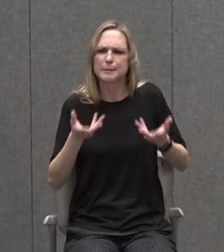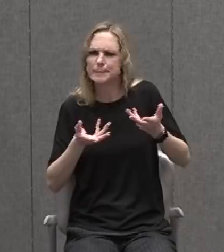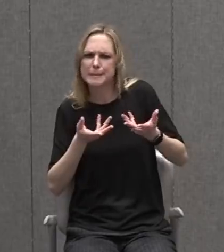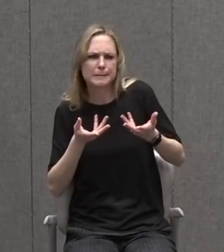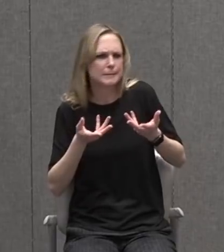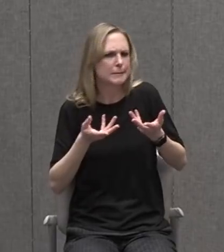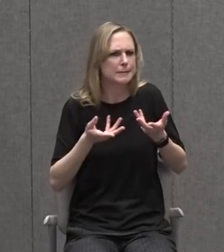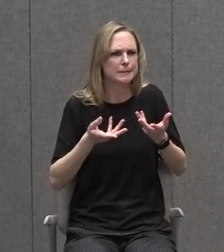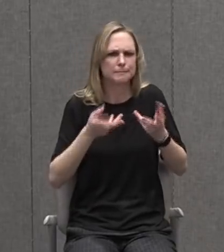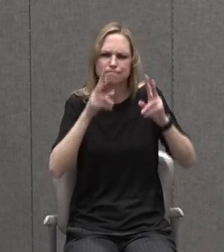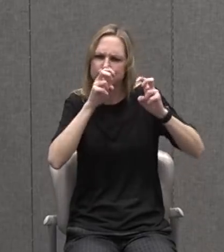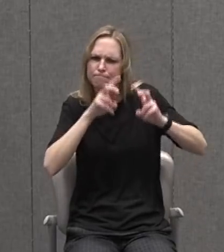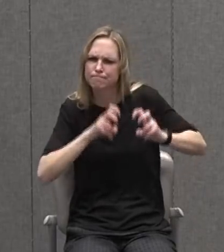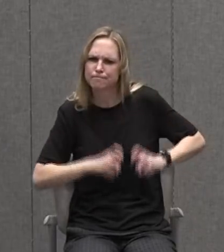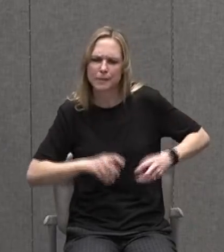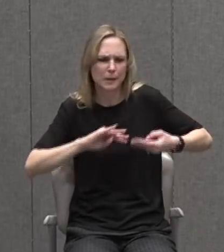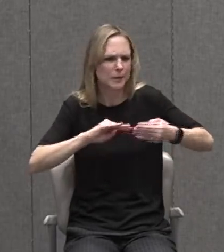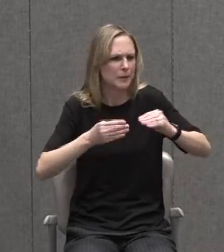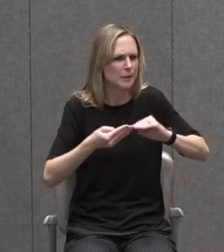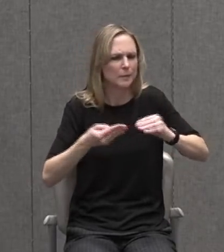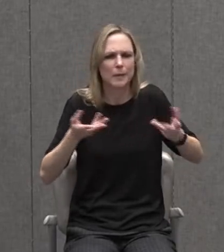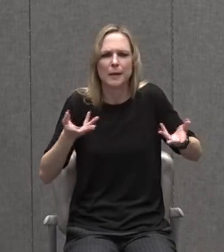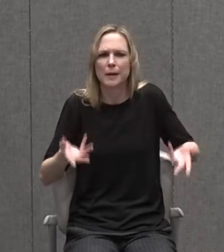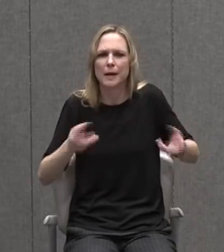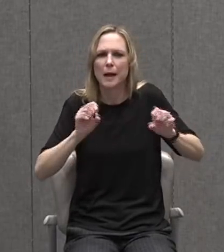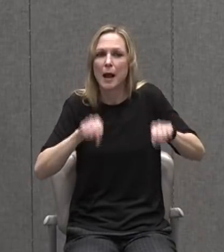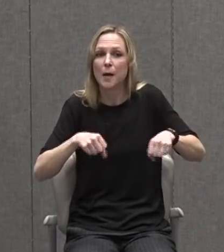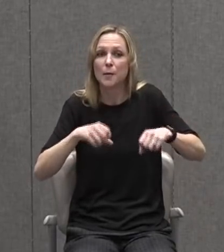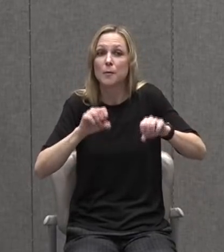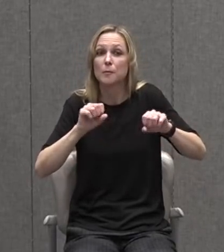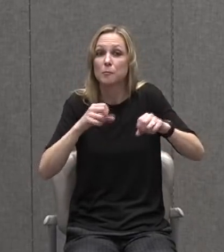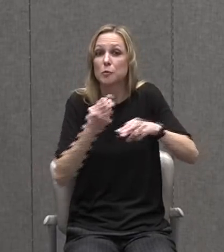and looking at different ways that it could be used.